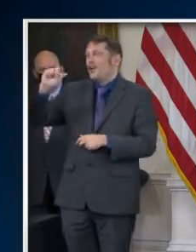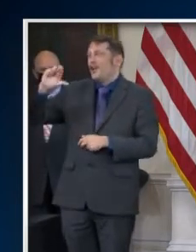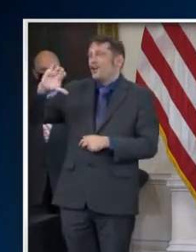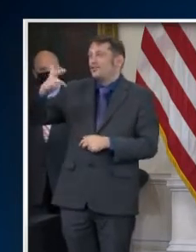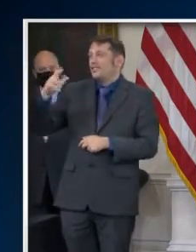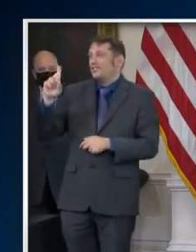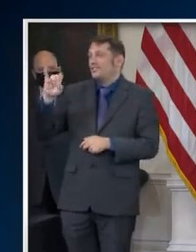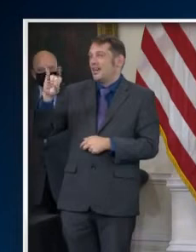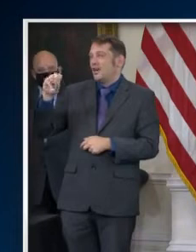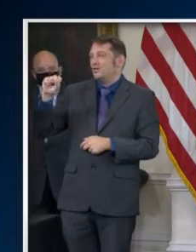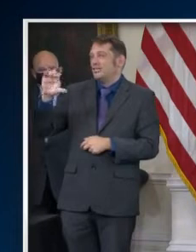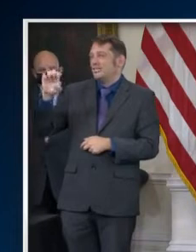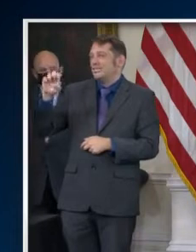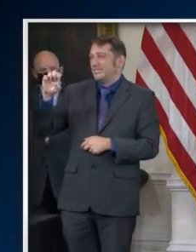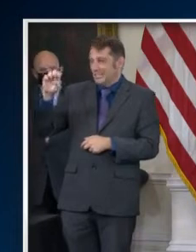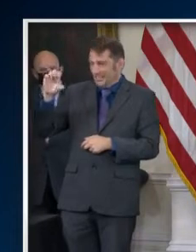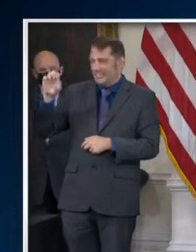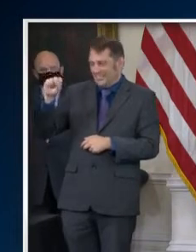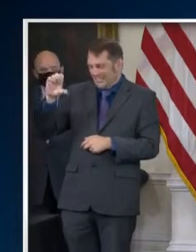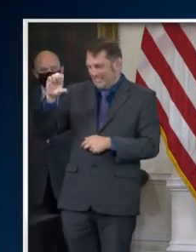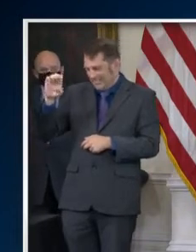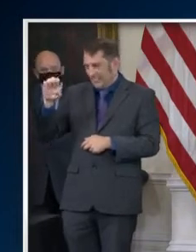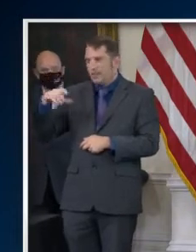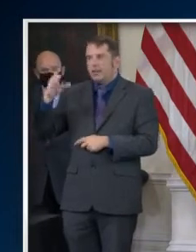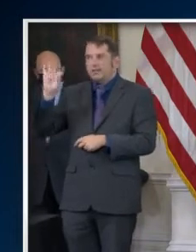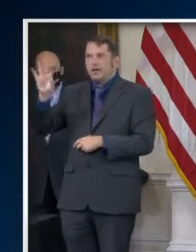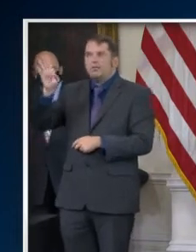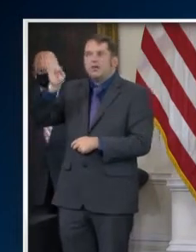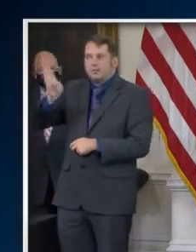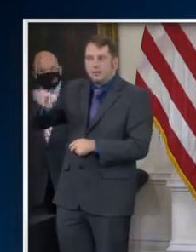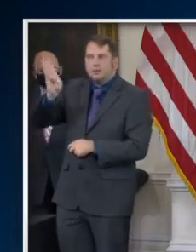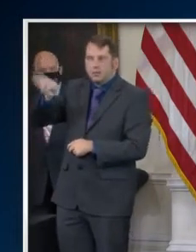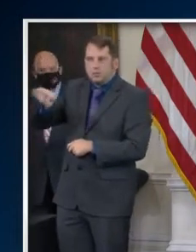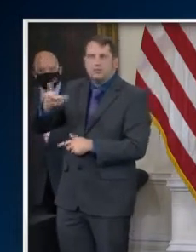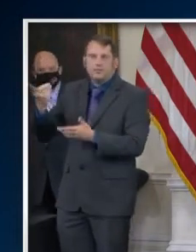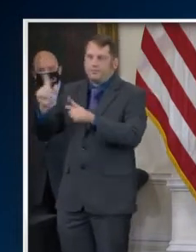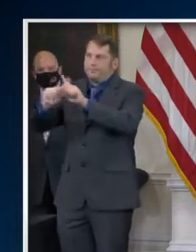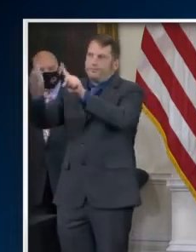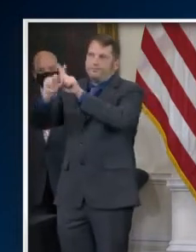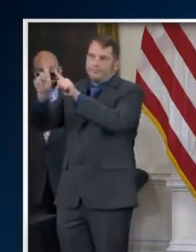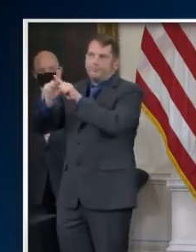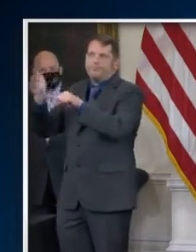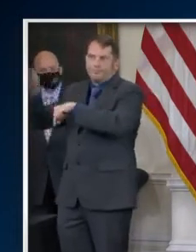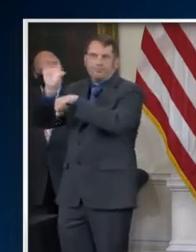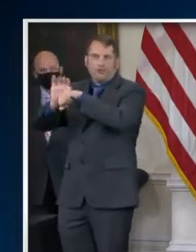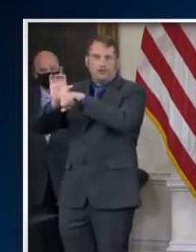COUNCIL, THE ARCHDIOCESE OF BALTIMORE, AND OTHERS TO DEFEAT THE VIRUS THROUGH EQUITY.